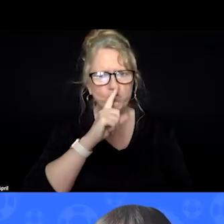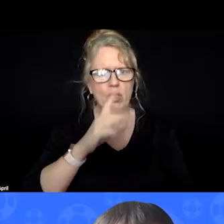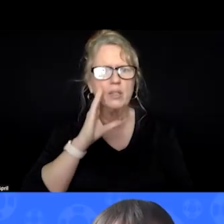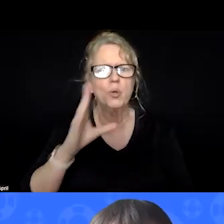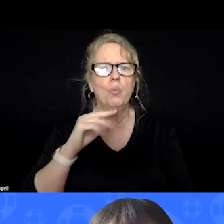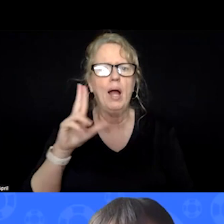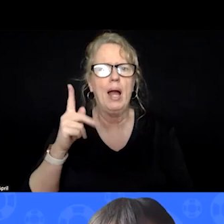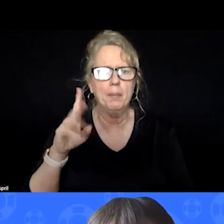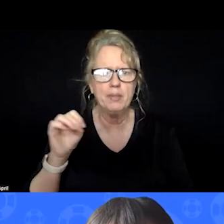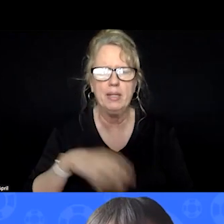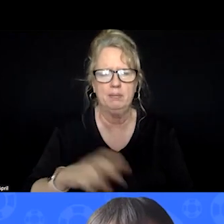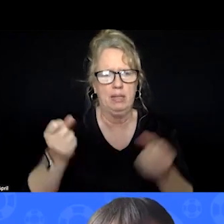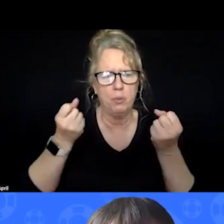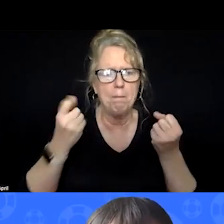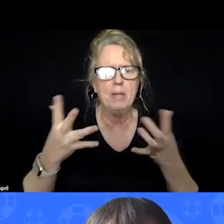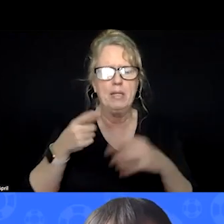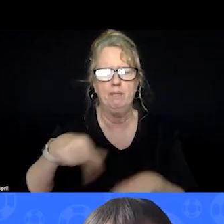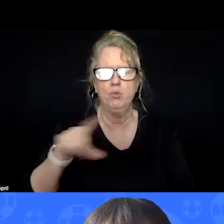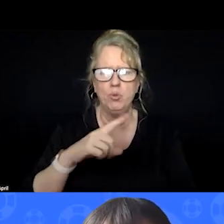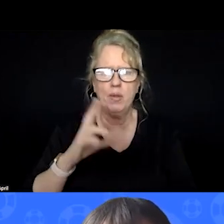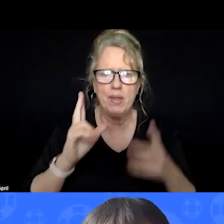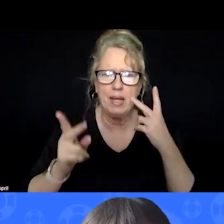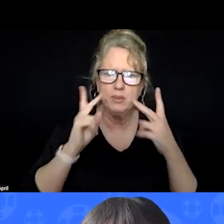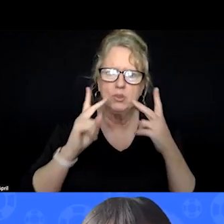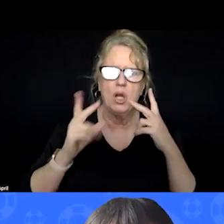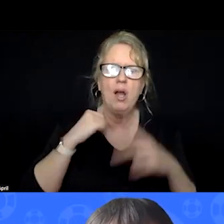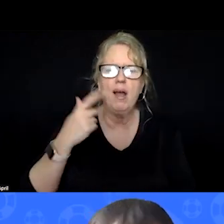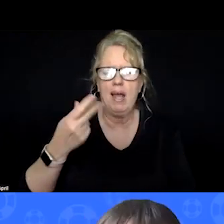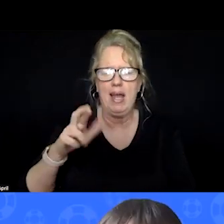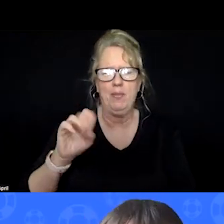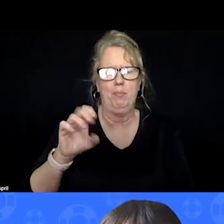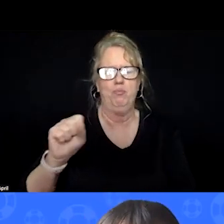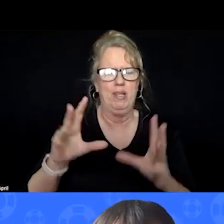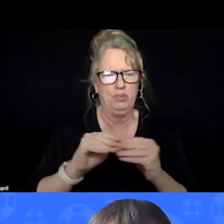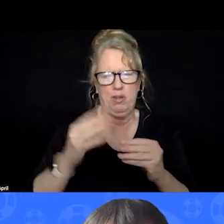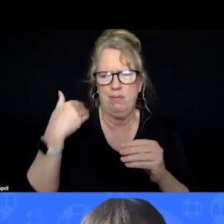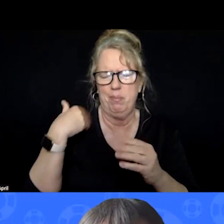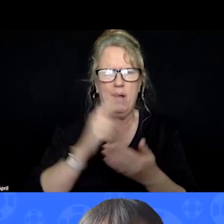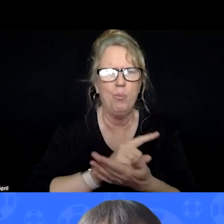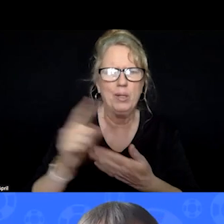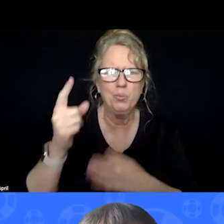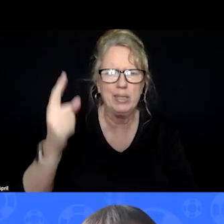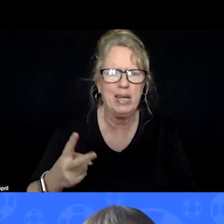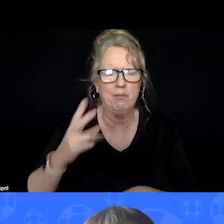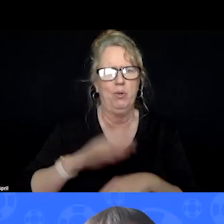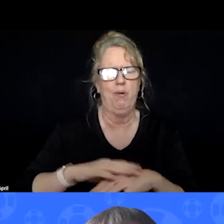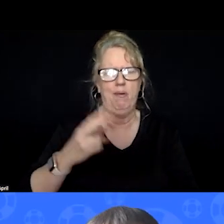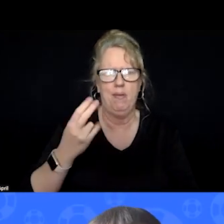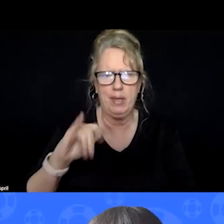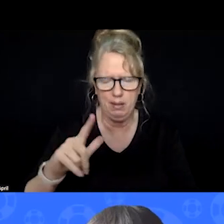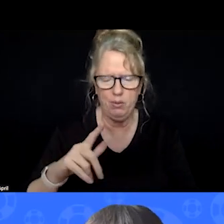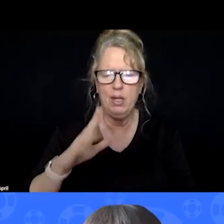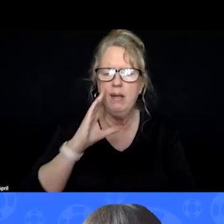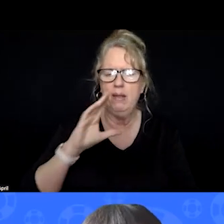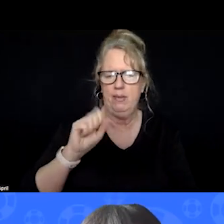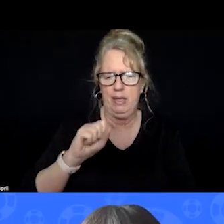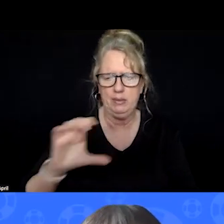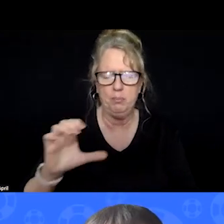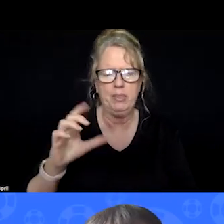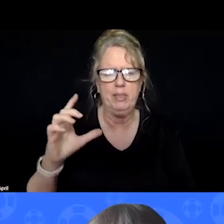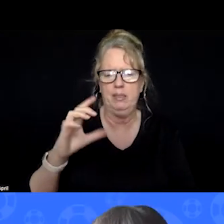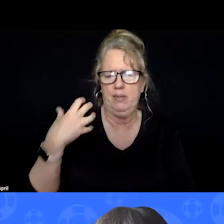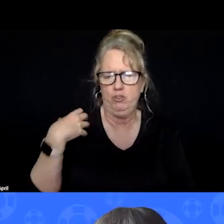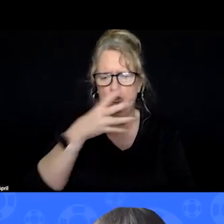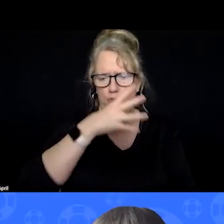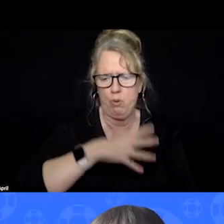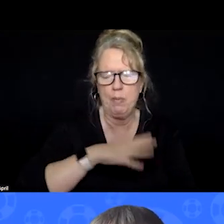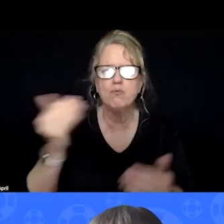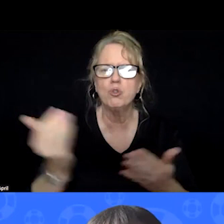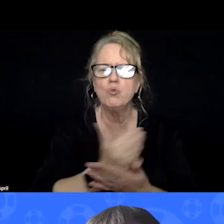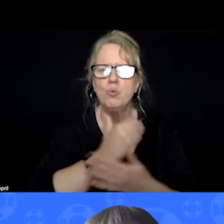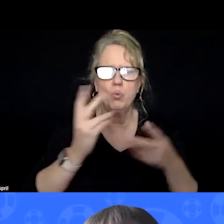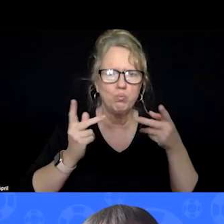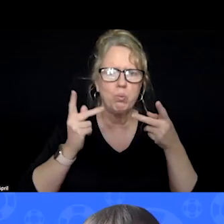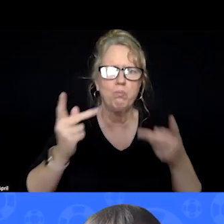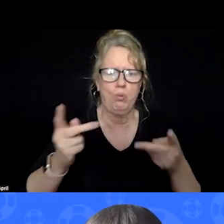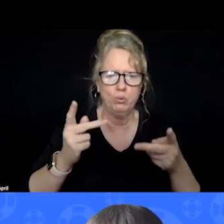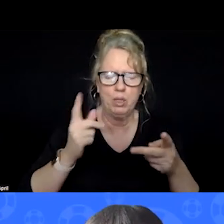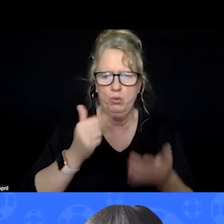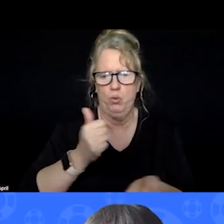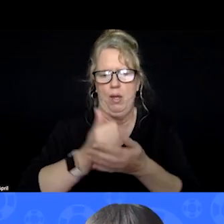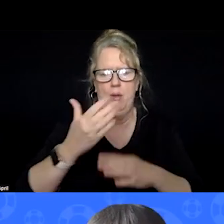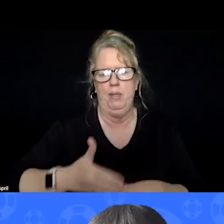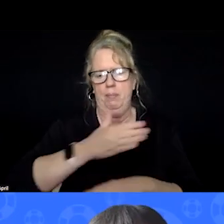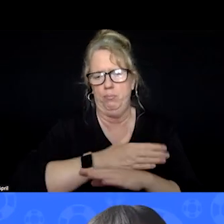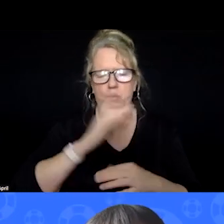I KNOW I SAW MANY OF YOU A WEEK AGO ON THE HILL, WHICH THE CHAIRWOMEN ANNOUNCED MORE